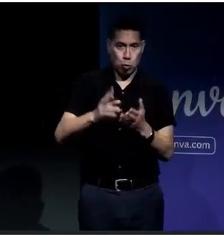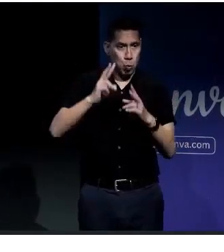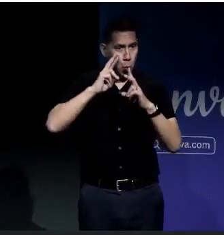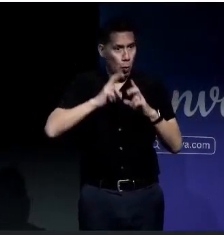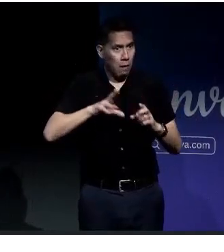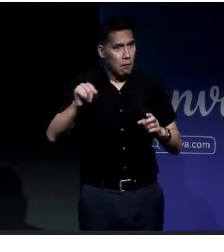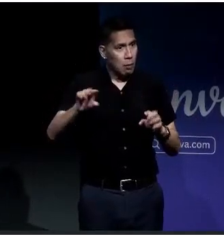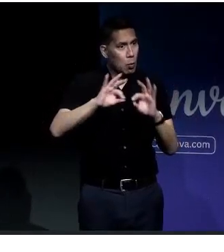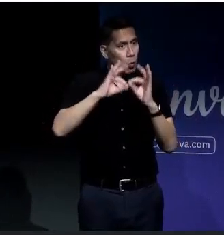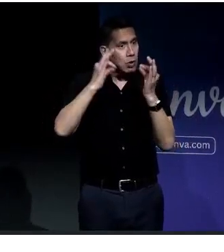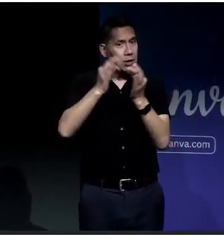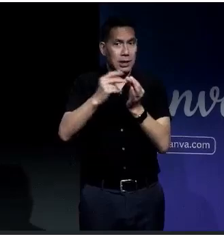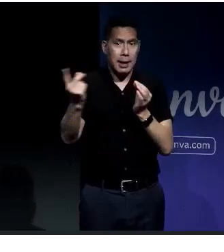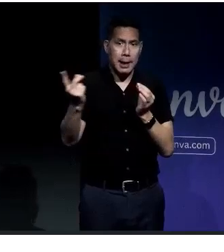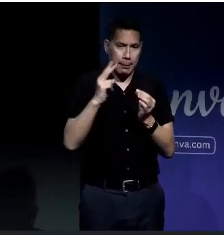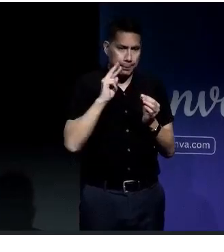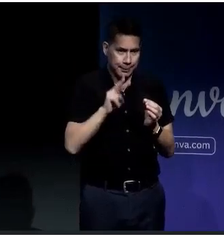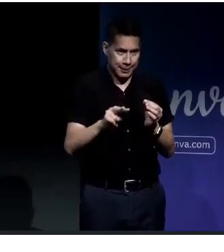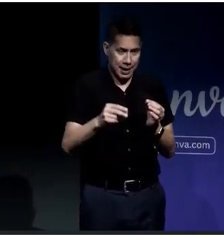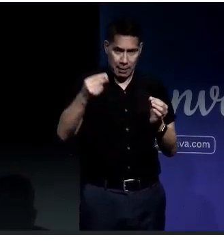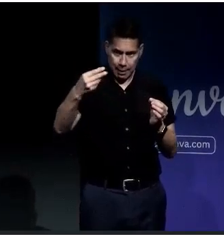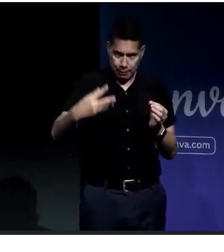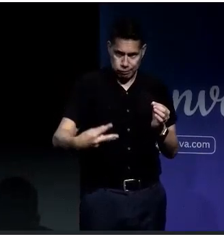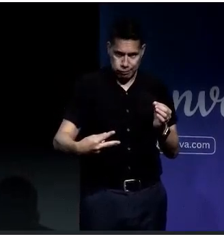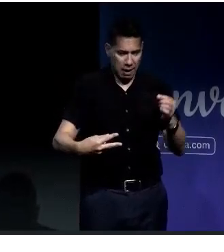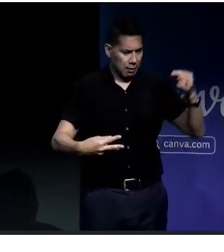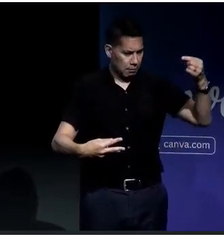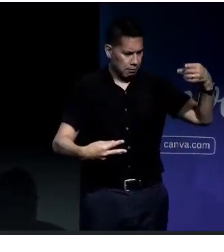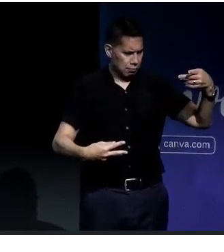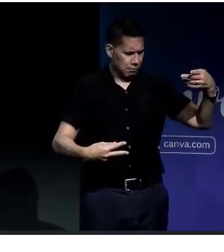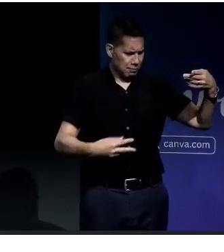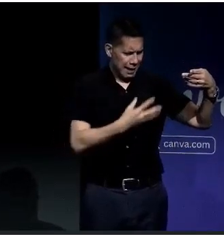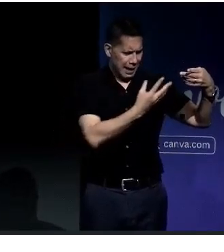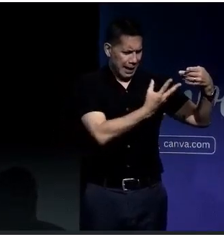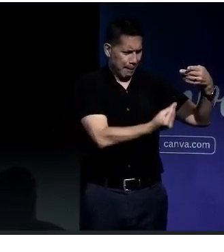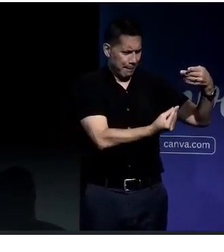telling you and learn from the gaps. So you can do the work better from the start and you're not